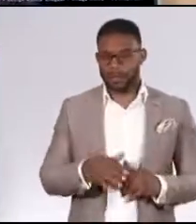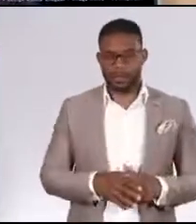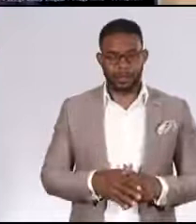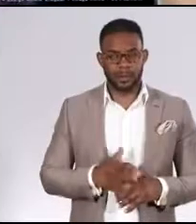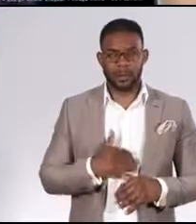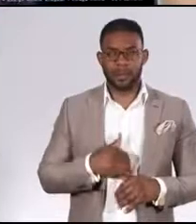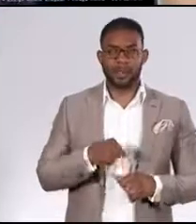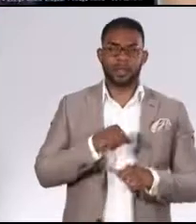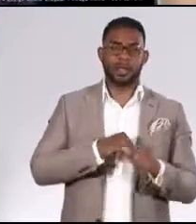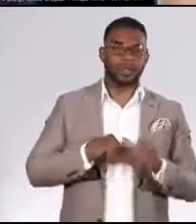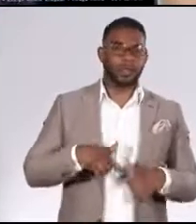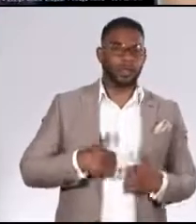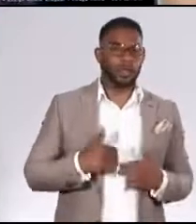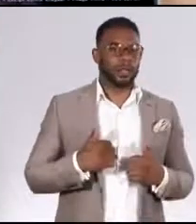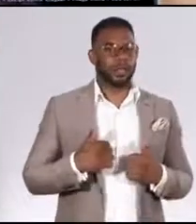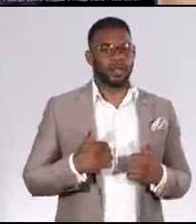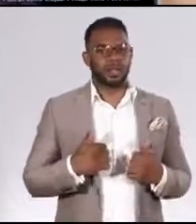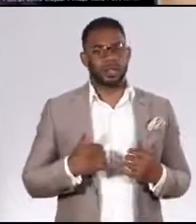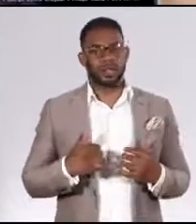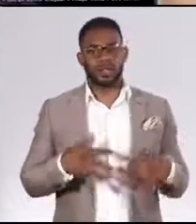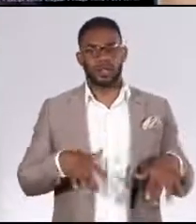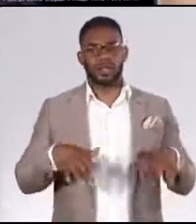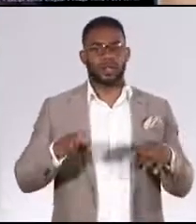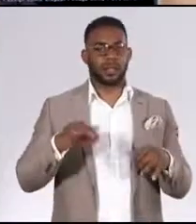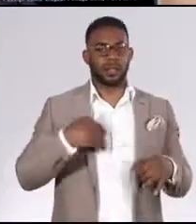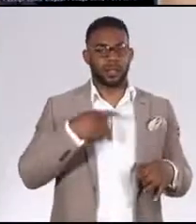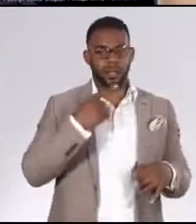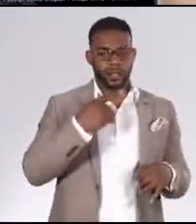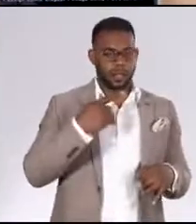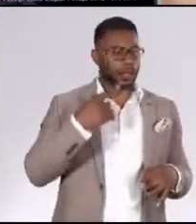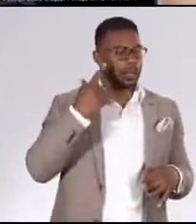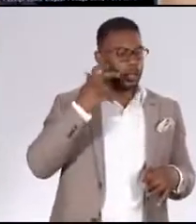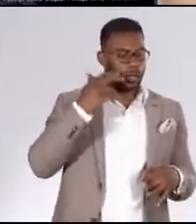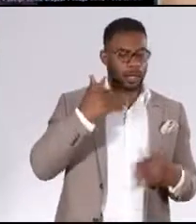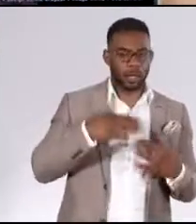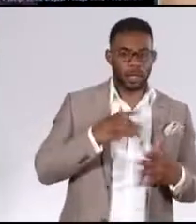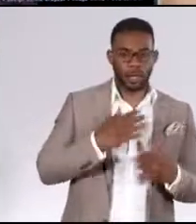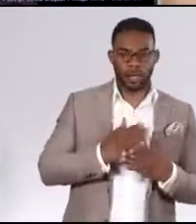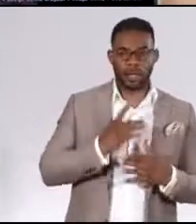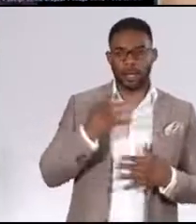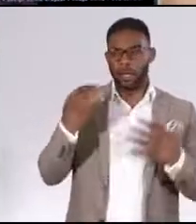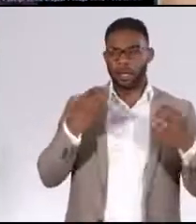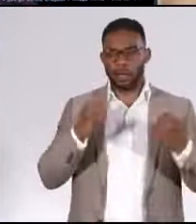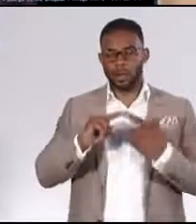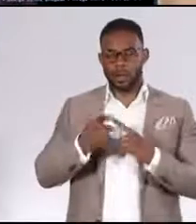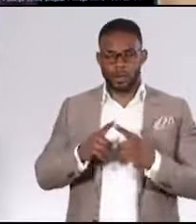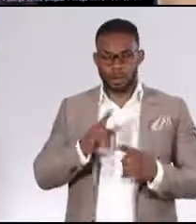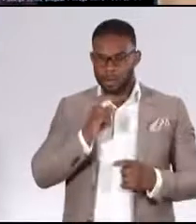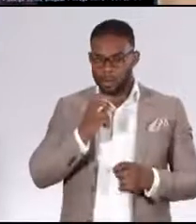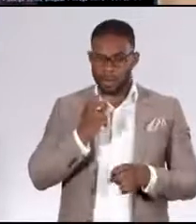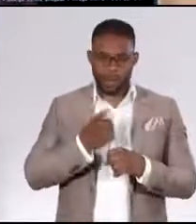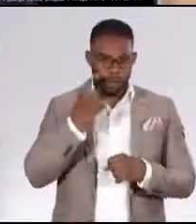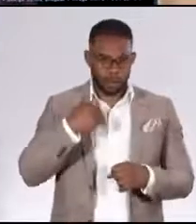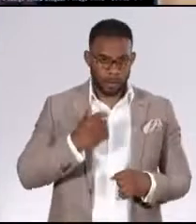My social life start being dominated by my hearing loss. I stop going out with friends that were hard for me to understand.